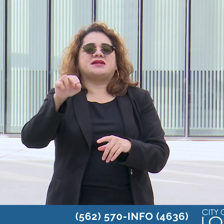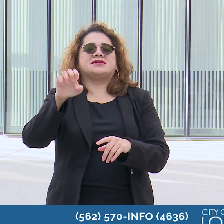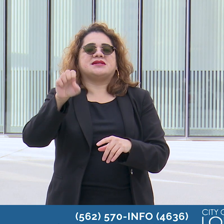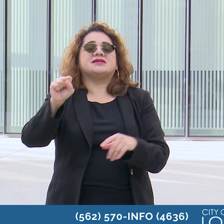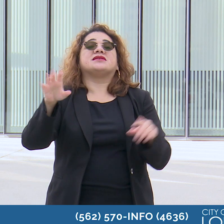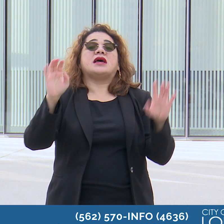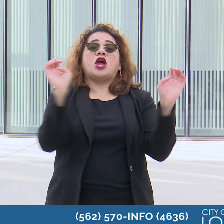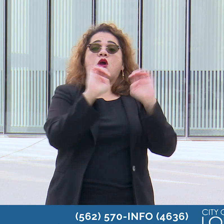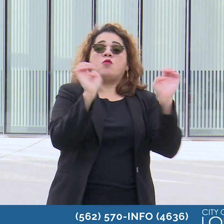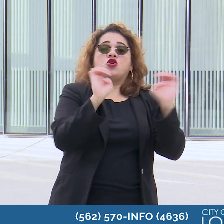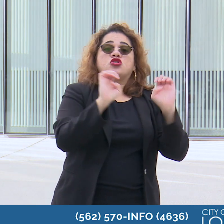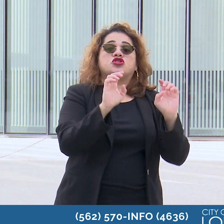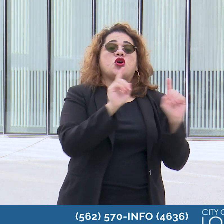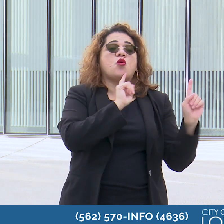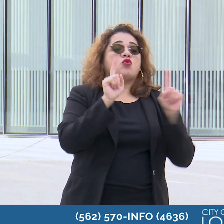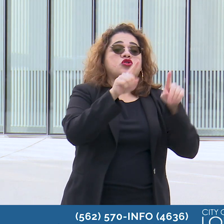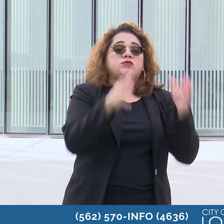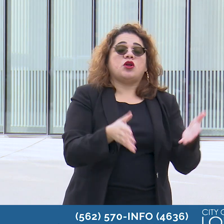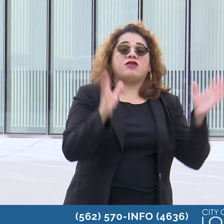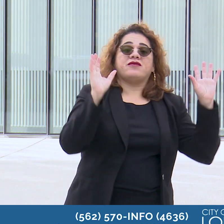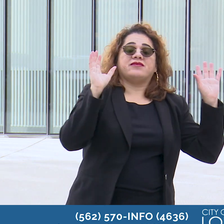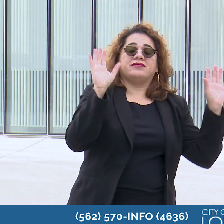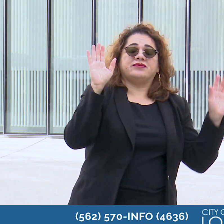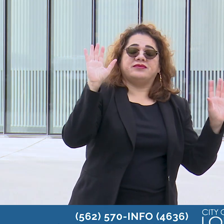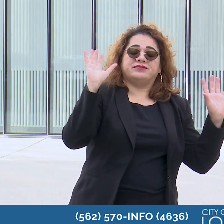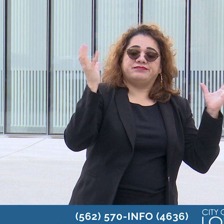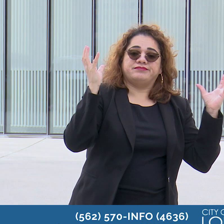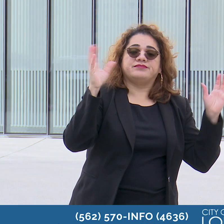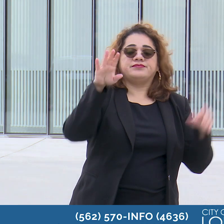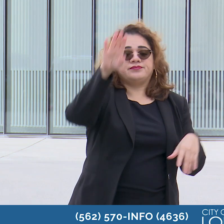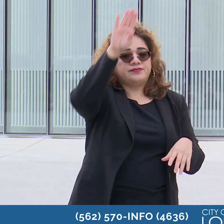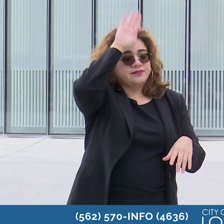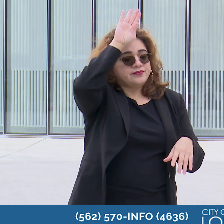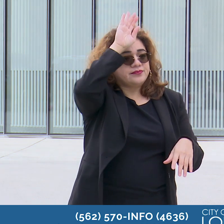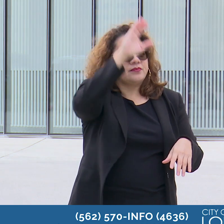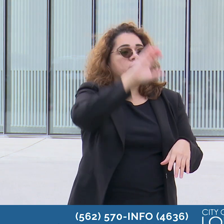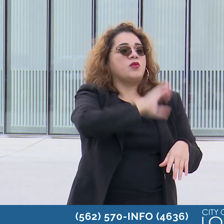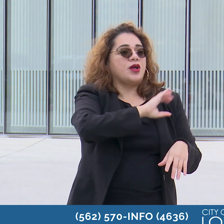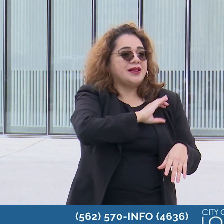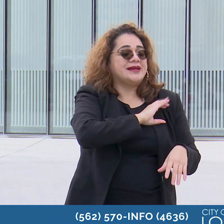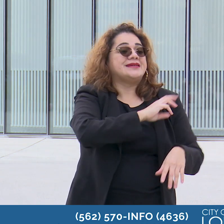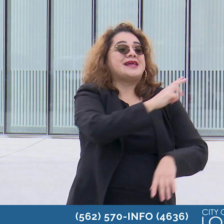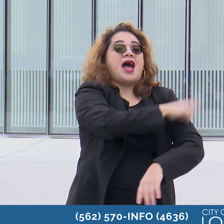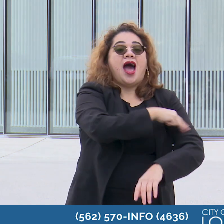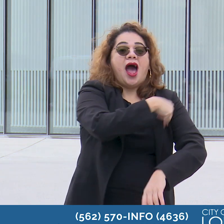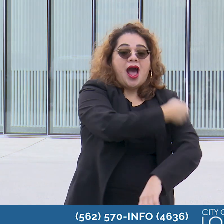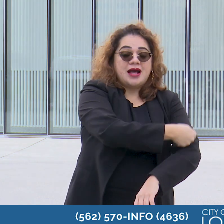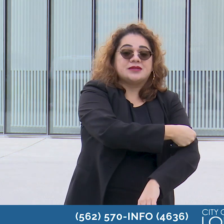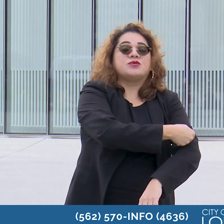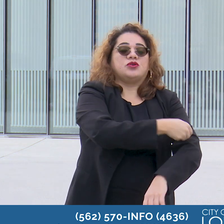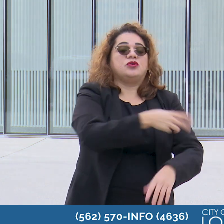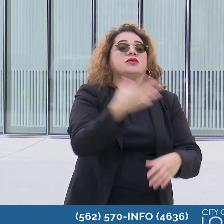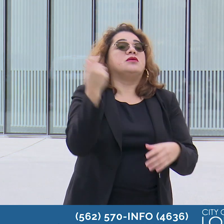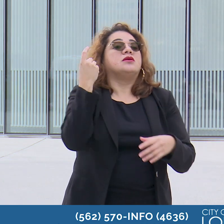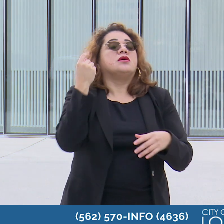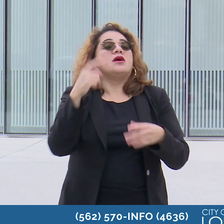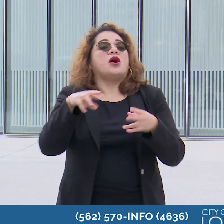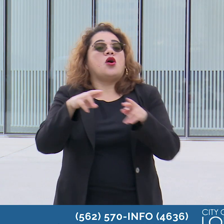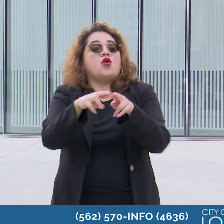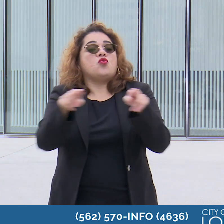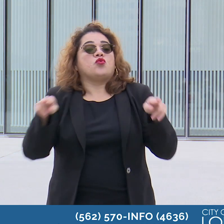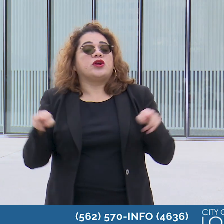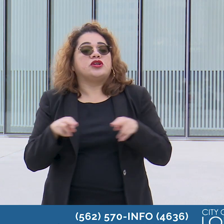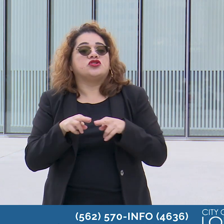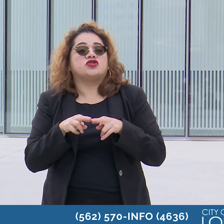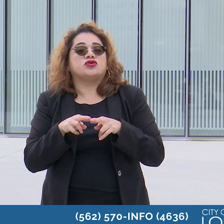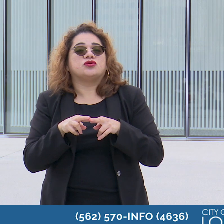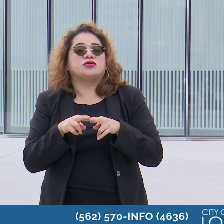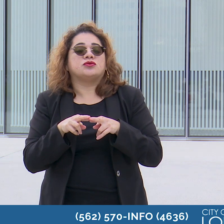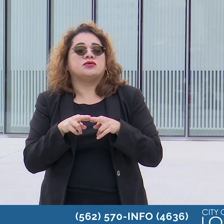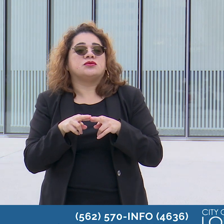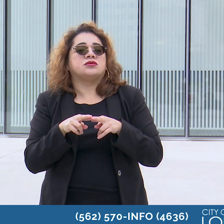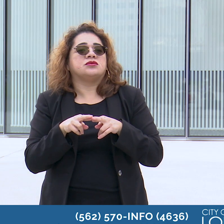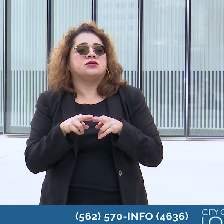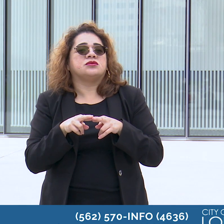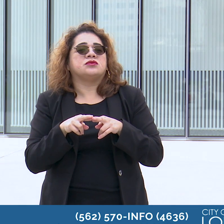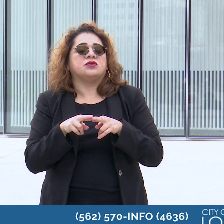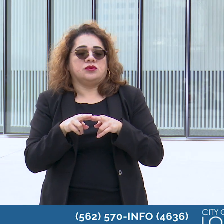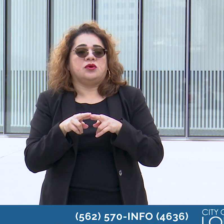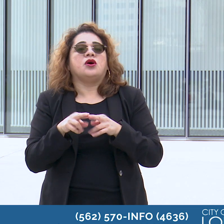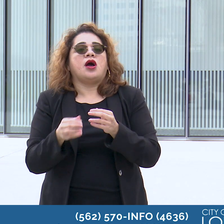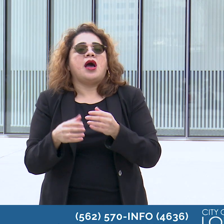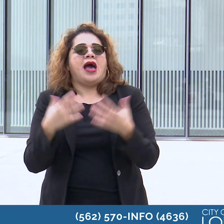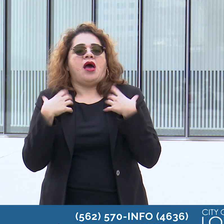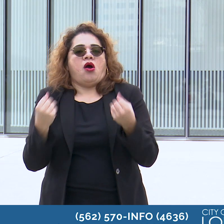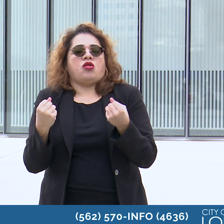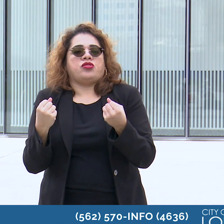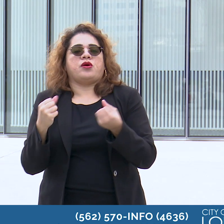responders, such as fire, police, hospitals, and regional health partners.